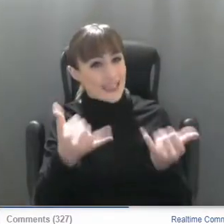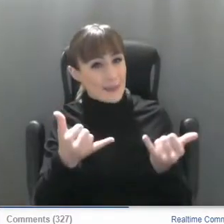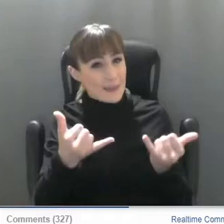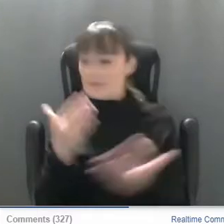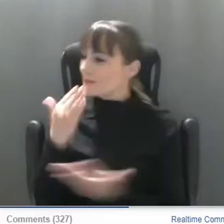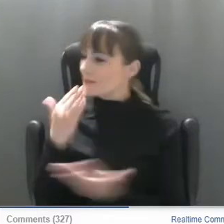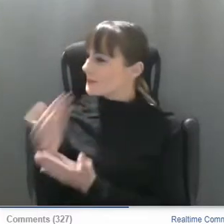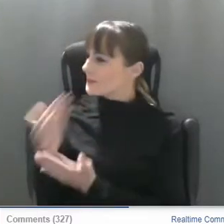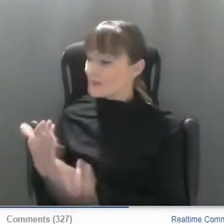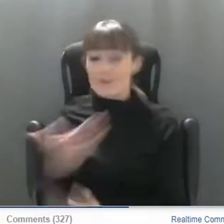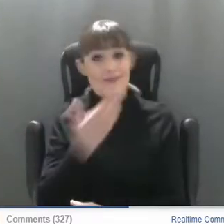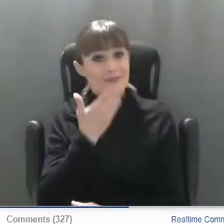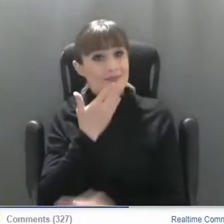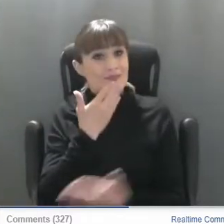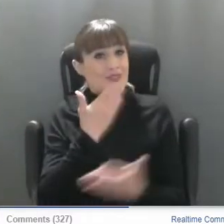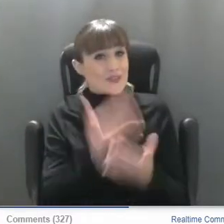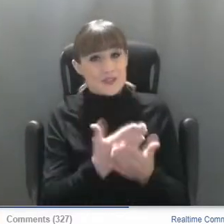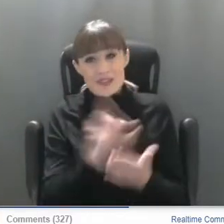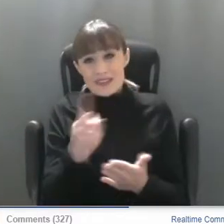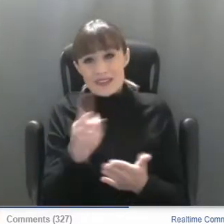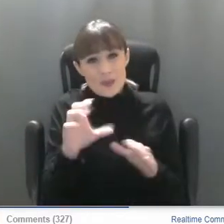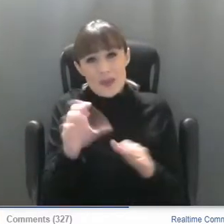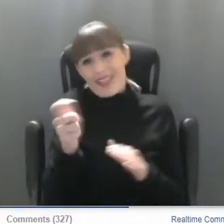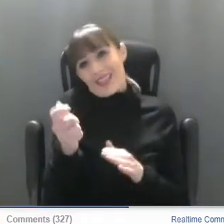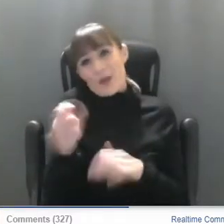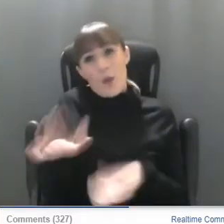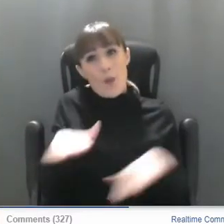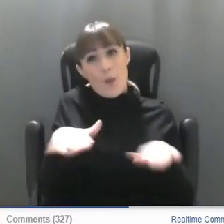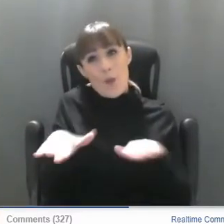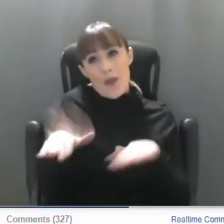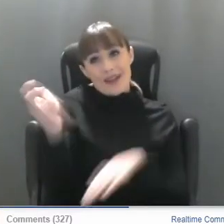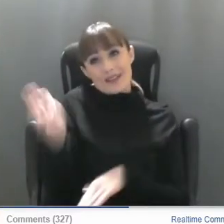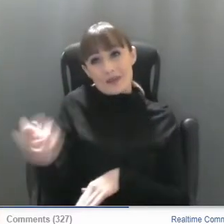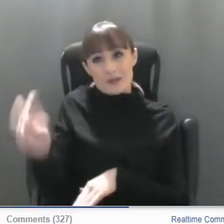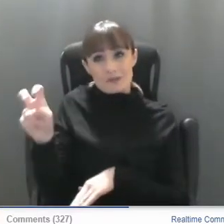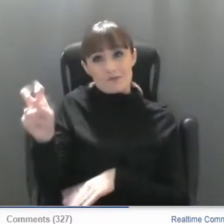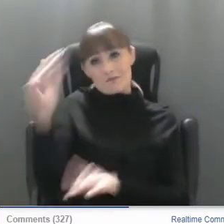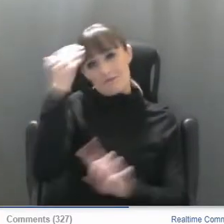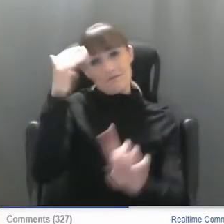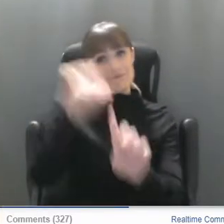a little walking tour. Reminding you to stay six feet apart, you can